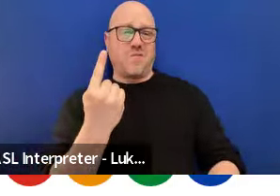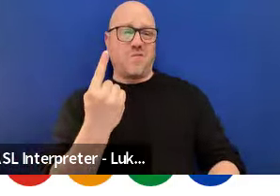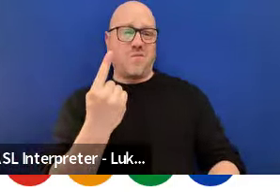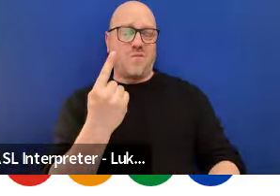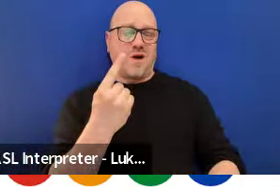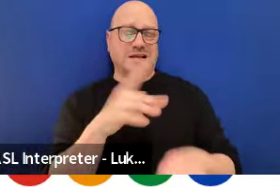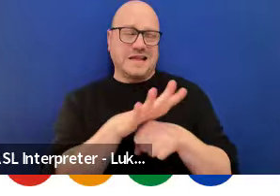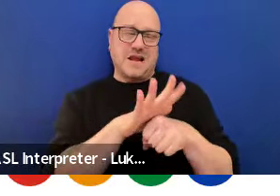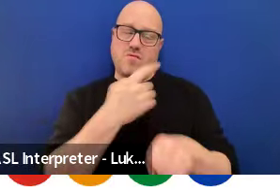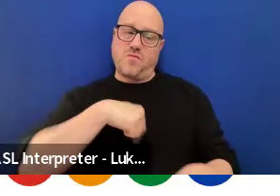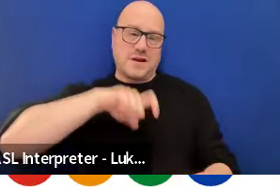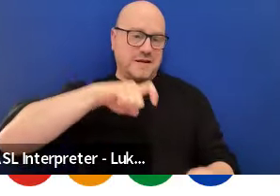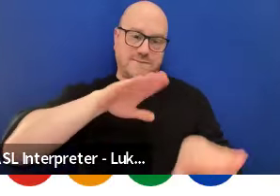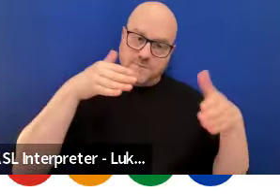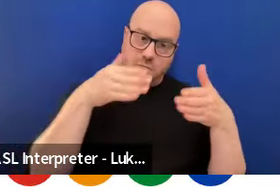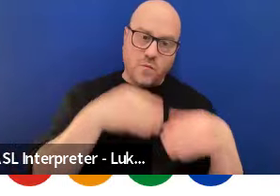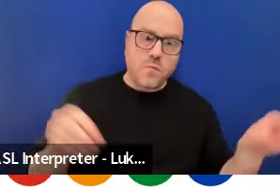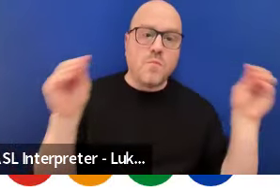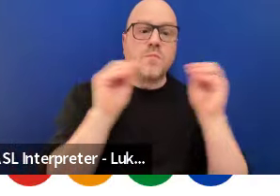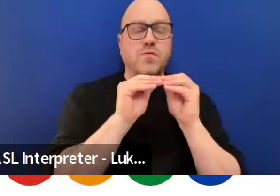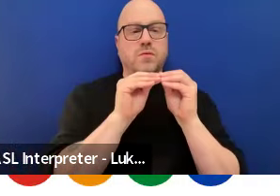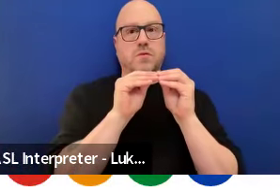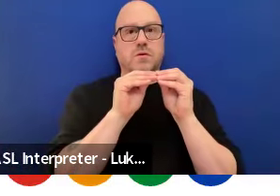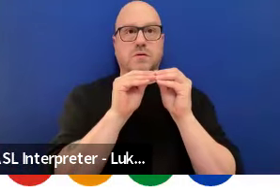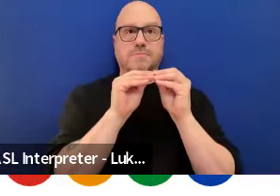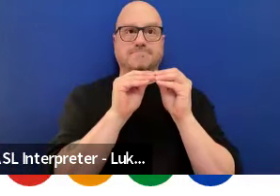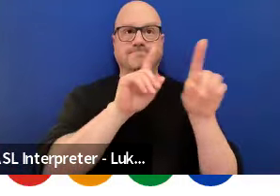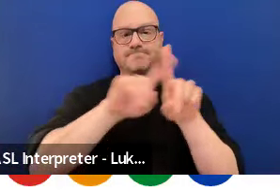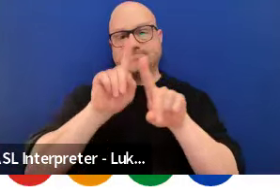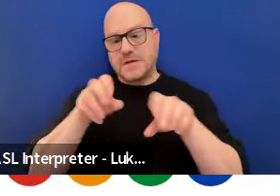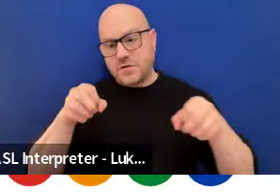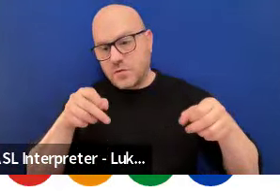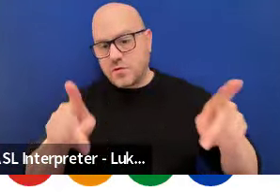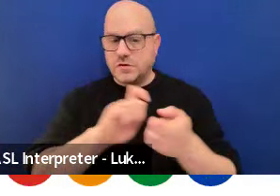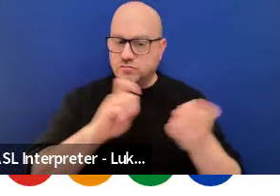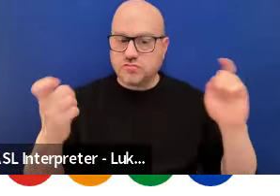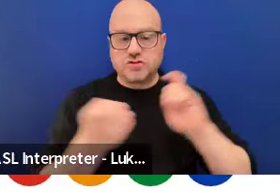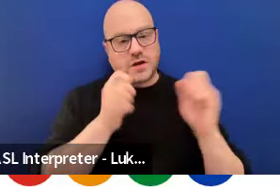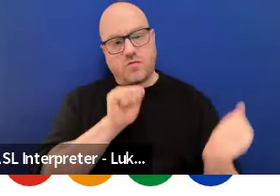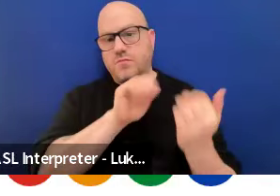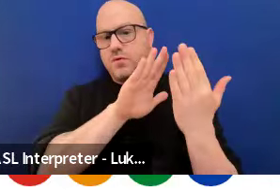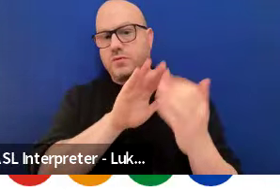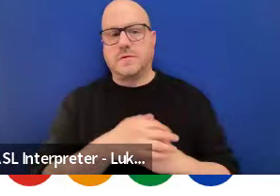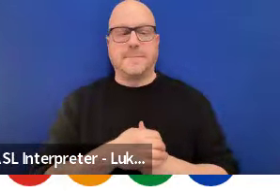INTERNALLY AT THE T, WE RECOGNIZE THIS IS ONE AREA WHERE WE NEED TO FOCUS MORE ON OPPORTUNITIES FOR